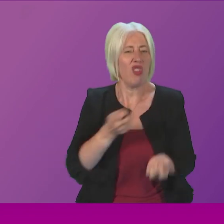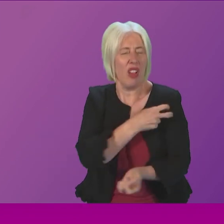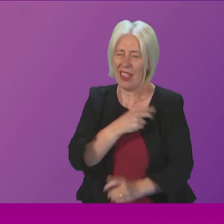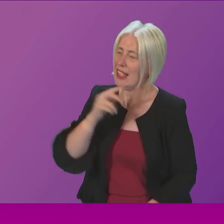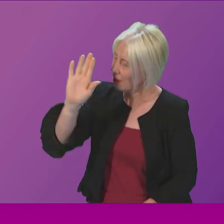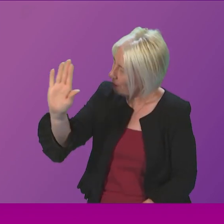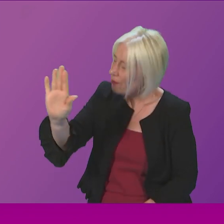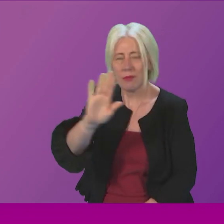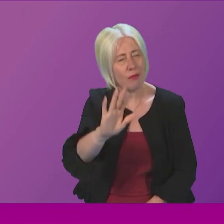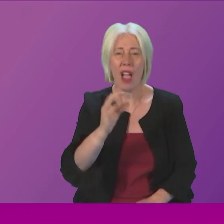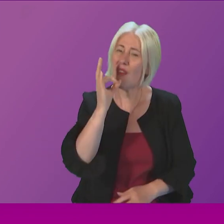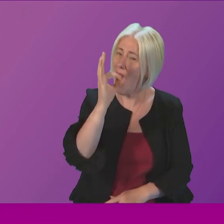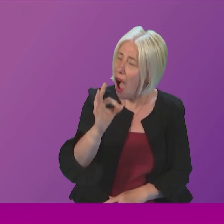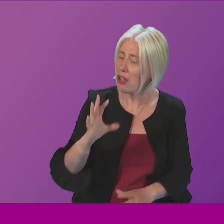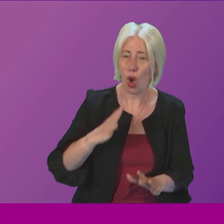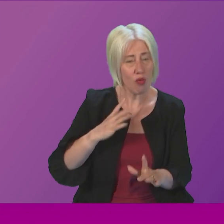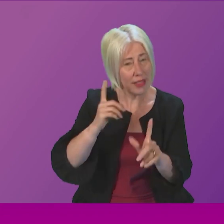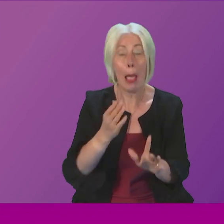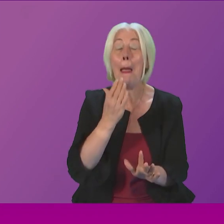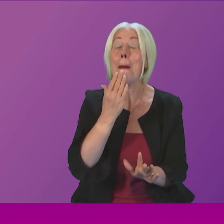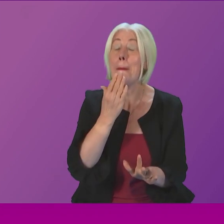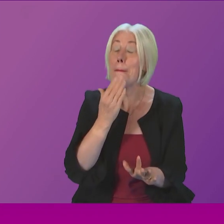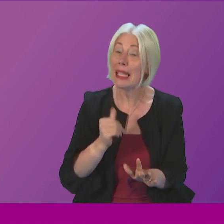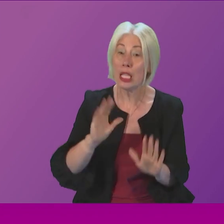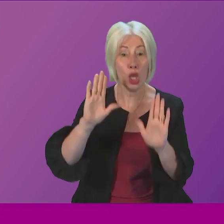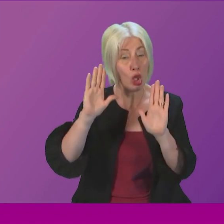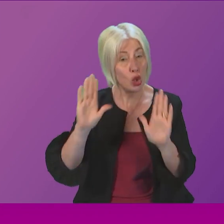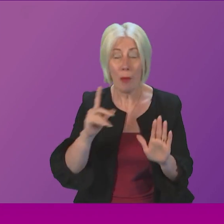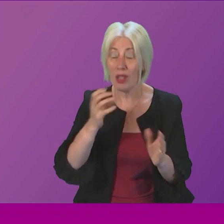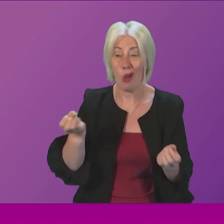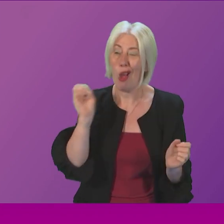I have already asked members to resist any temptation to contribute while members are